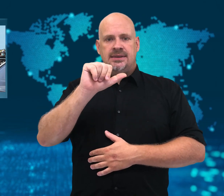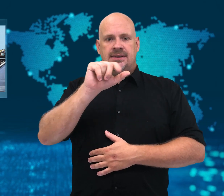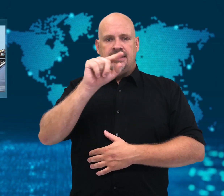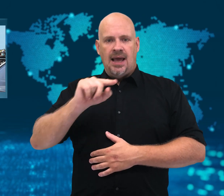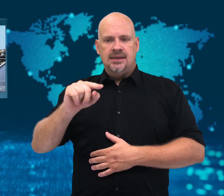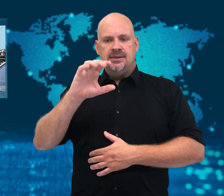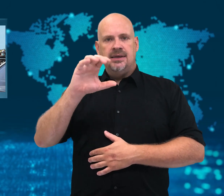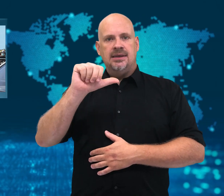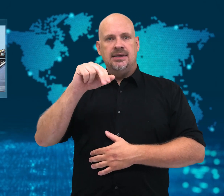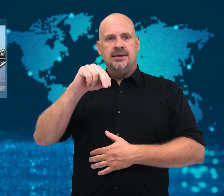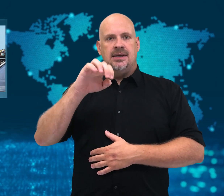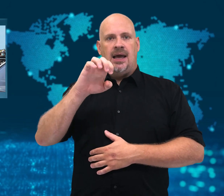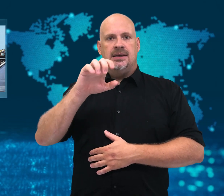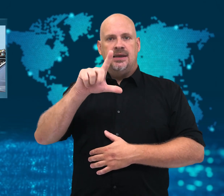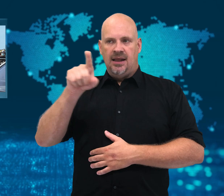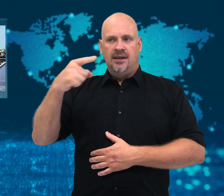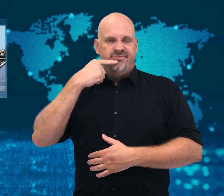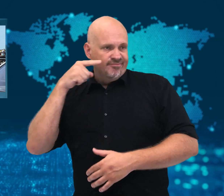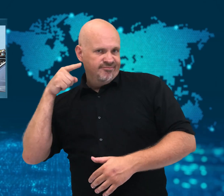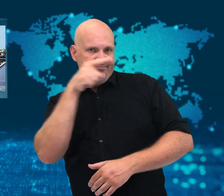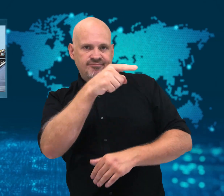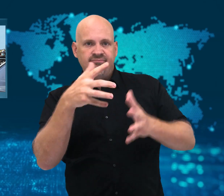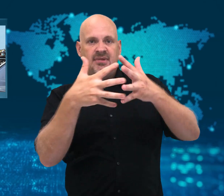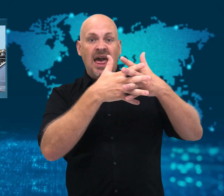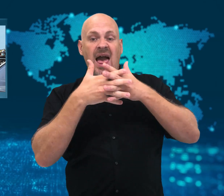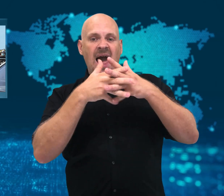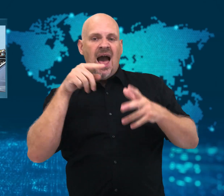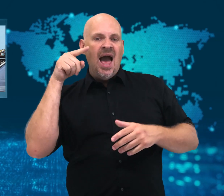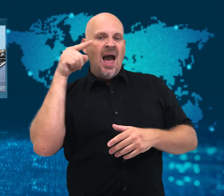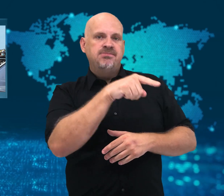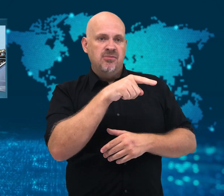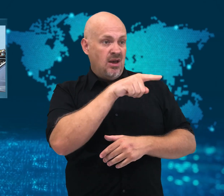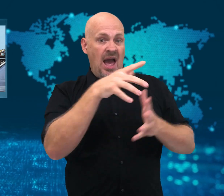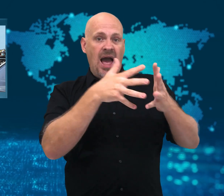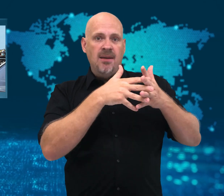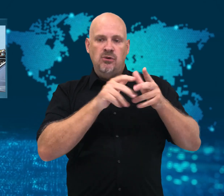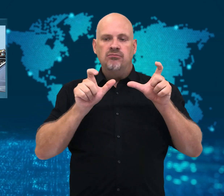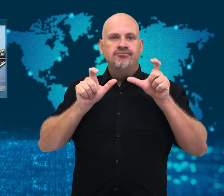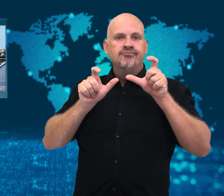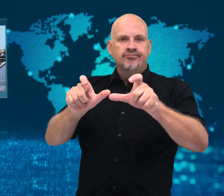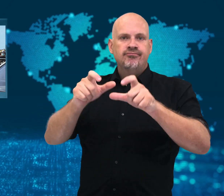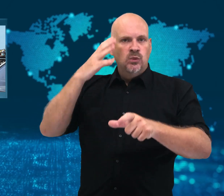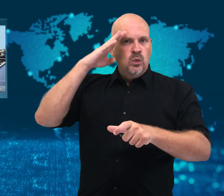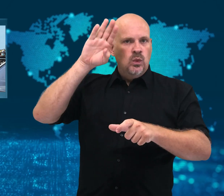trade sanctions for the economic decline